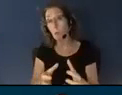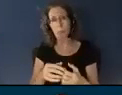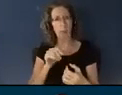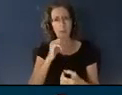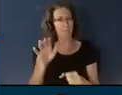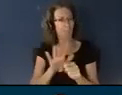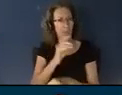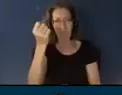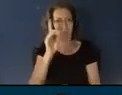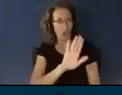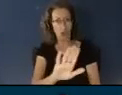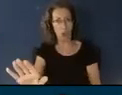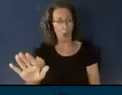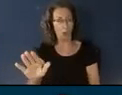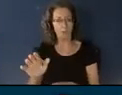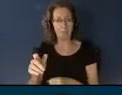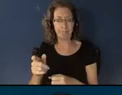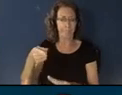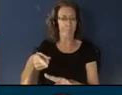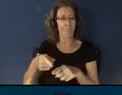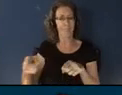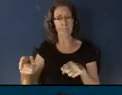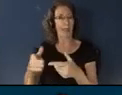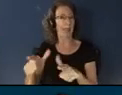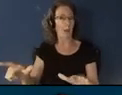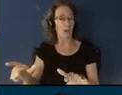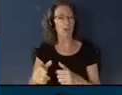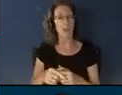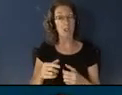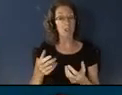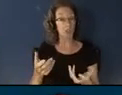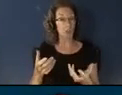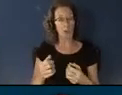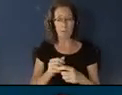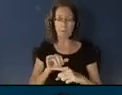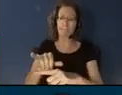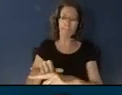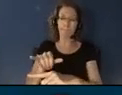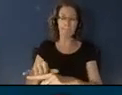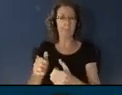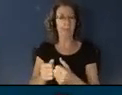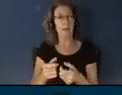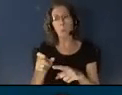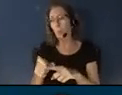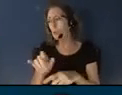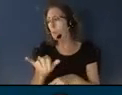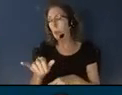so if you are going to be doing that if you're going to be giving words that may not be used